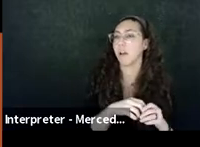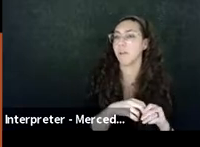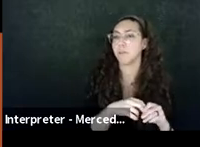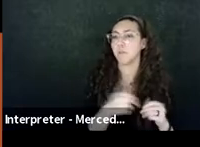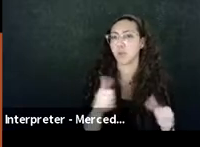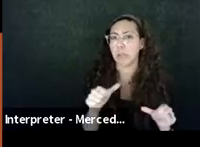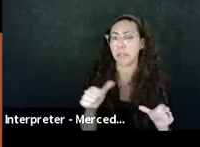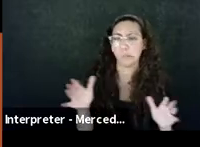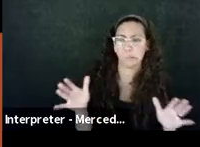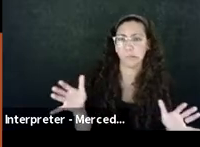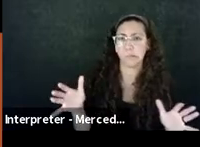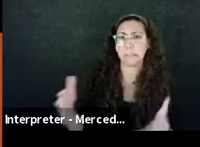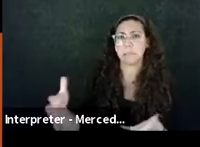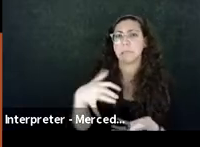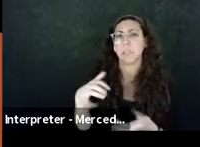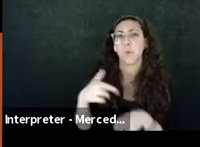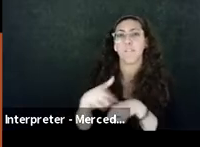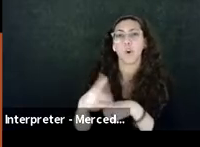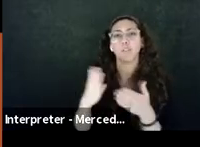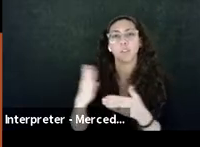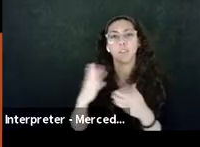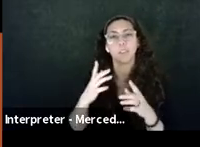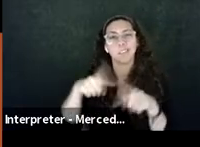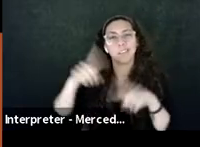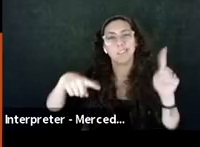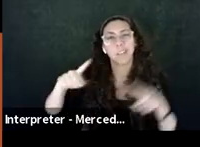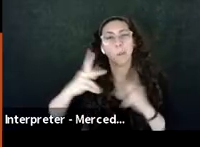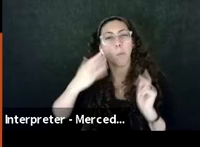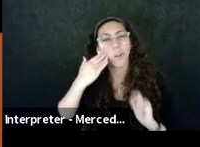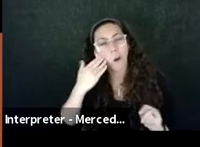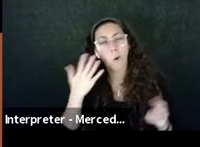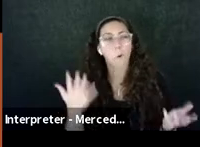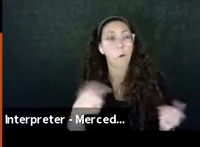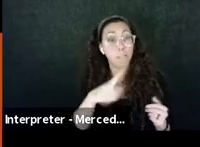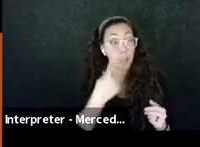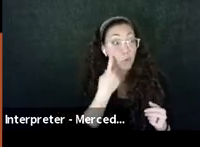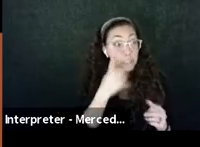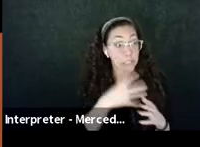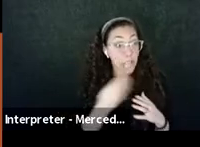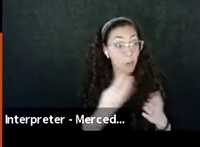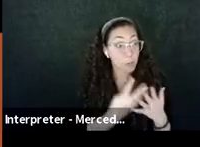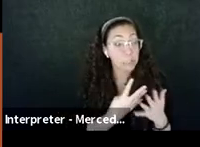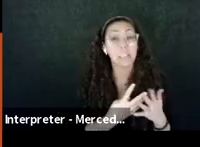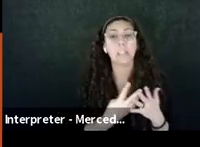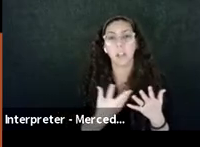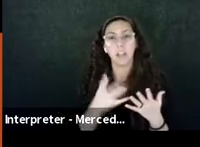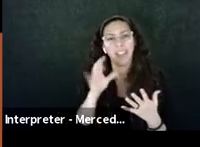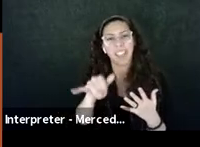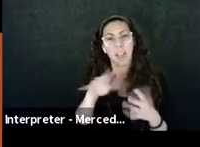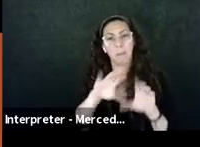Natalie Chavez: A referral of services of people that we know are recently released and we were doing outreach to that particular population. So their highest on our list.